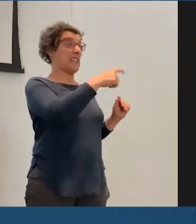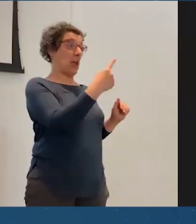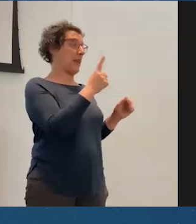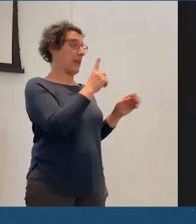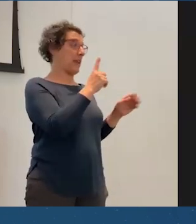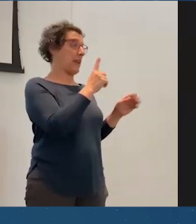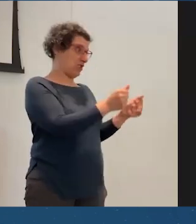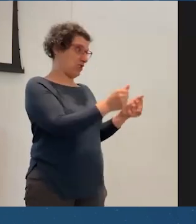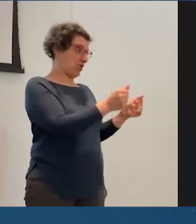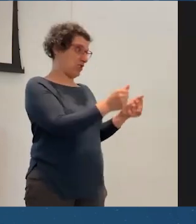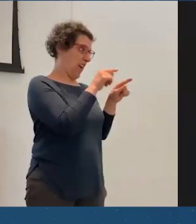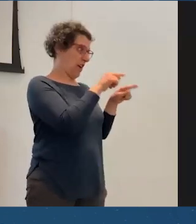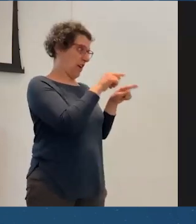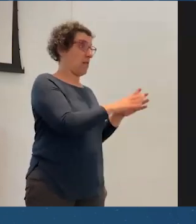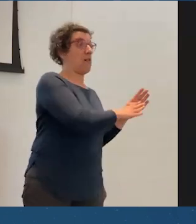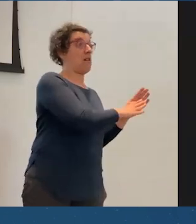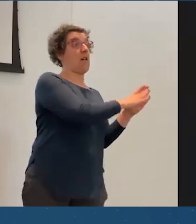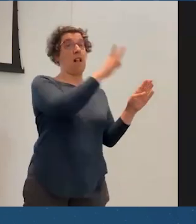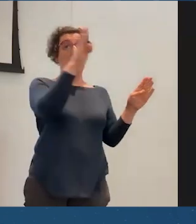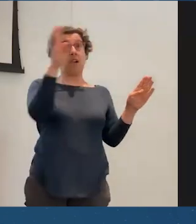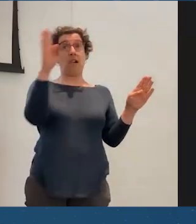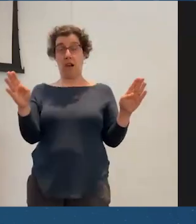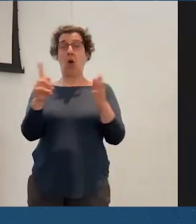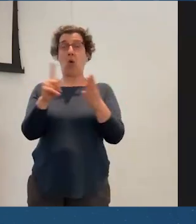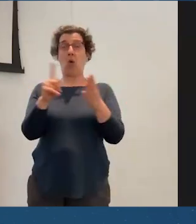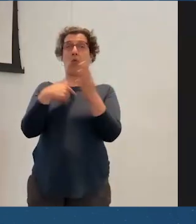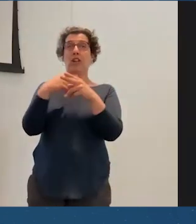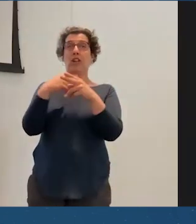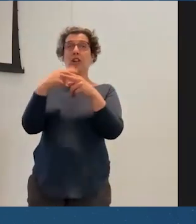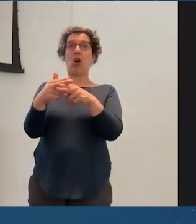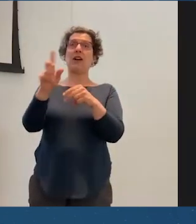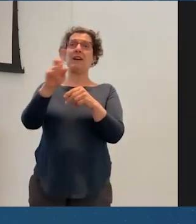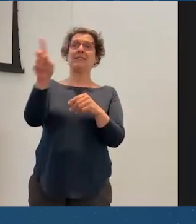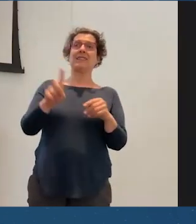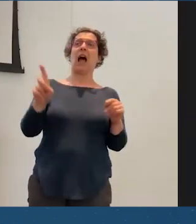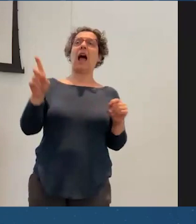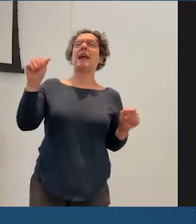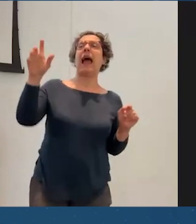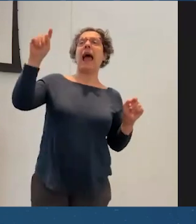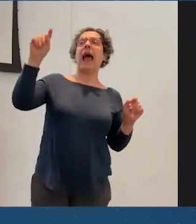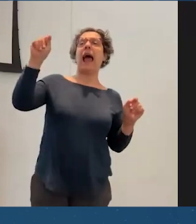down to what we call design at people, which is where designers